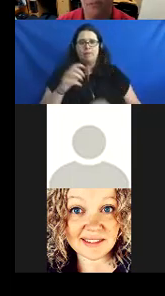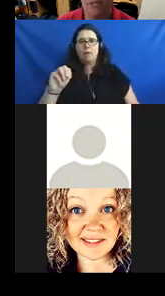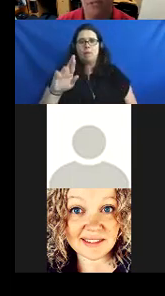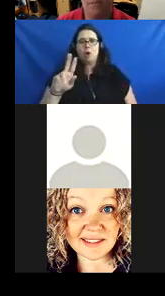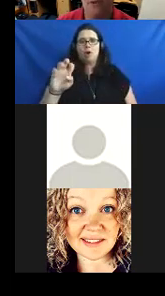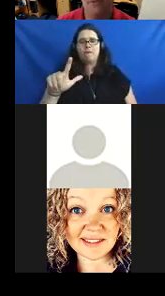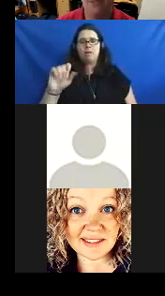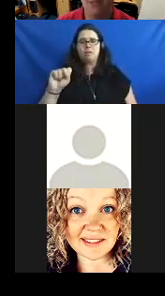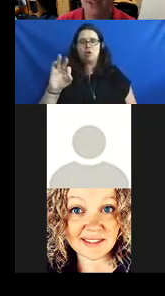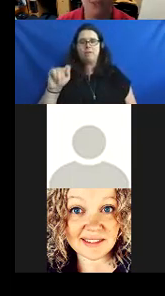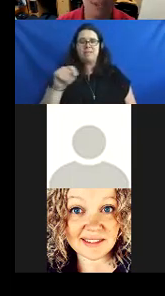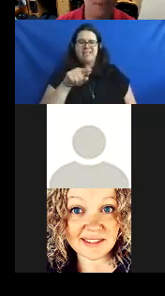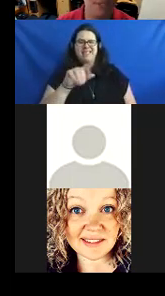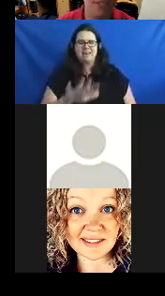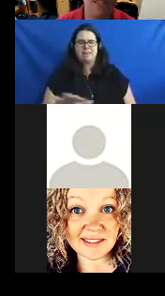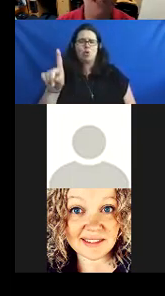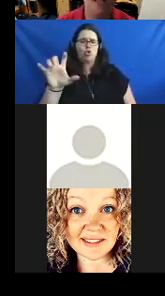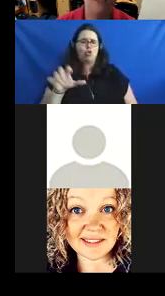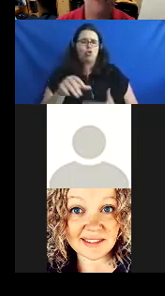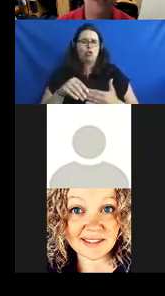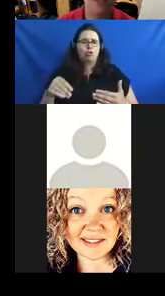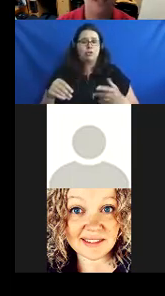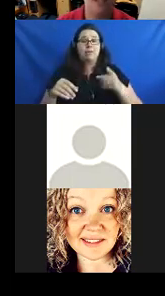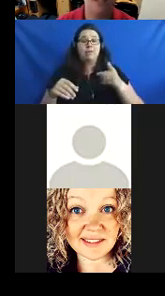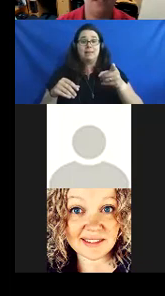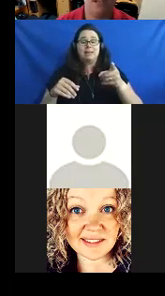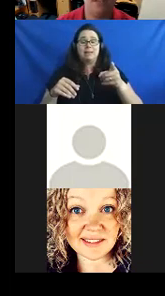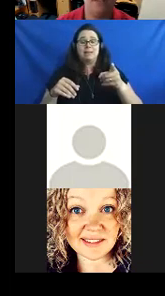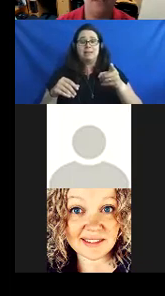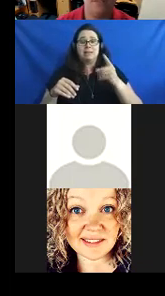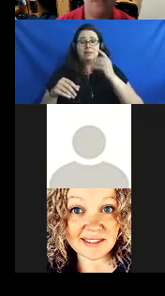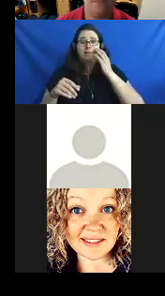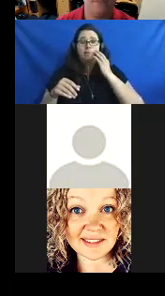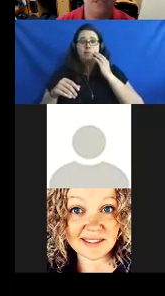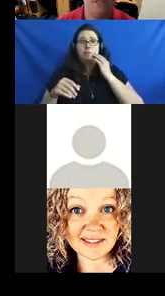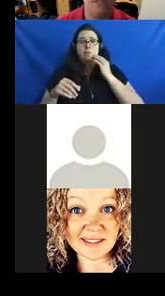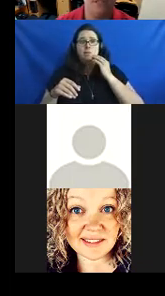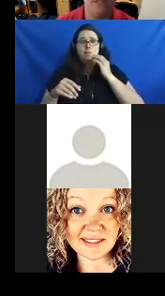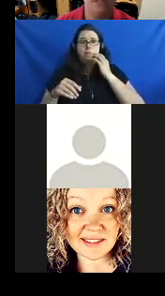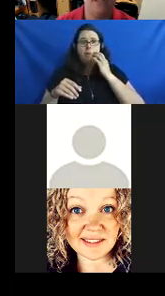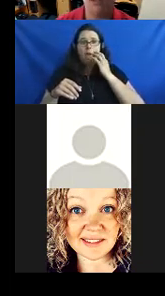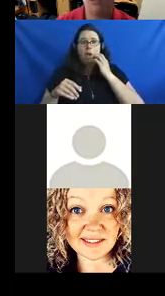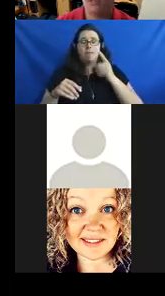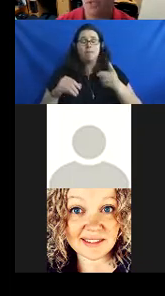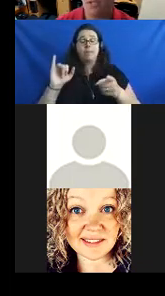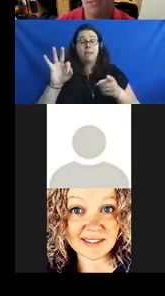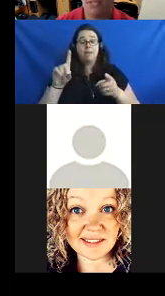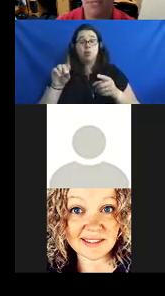THIS ONE IS ABOUT A HUNDRED DOLLARS. THIS ONE IS -- IF YOU DO INSTALL IT, ONE THING I WOULD